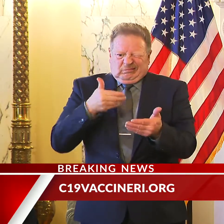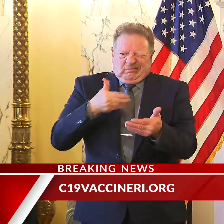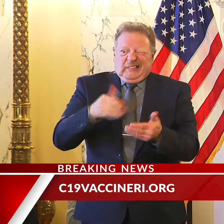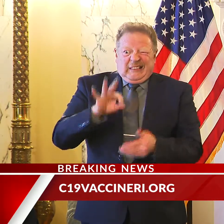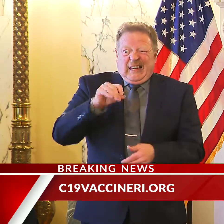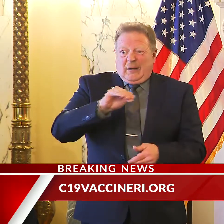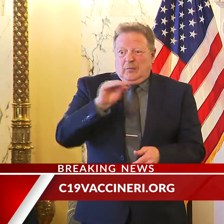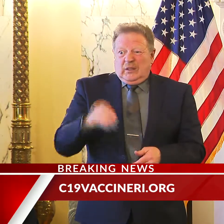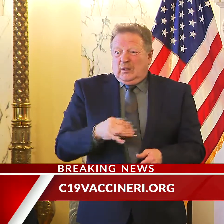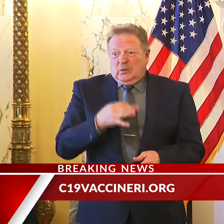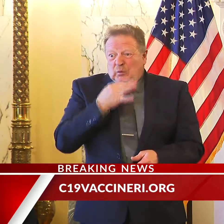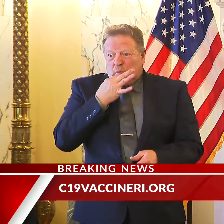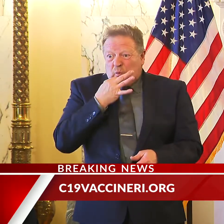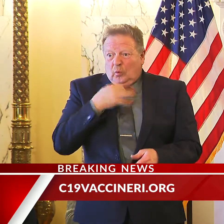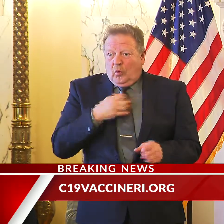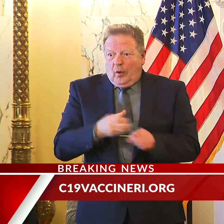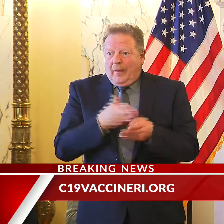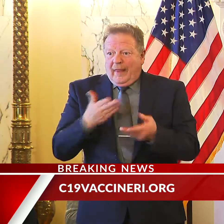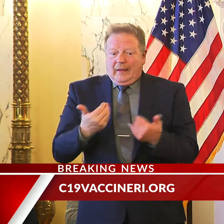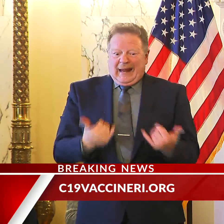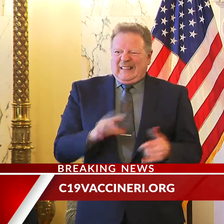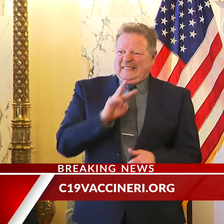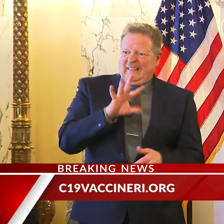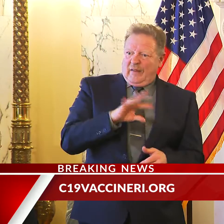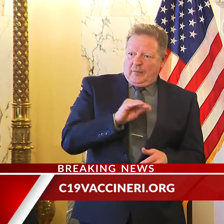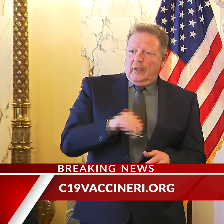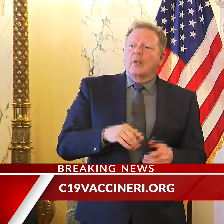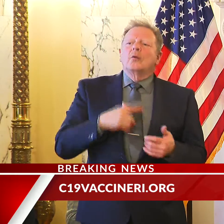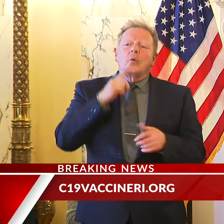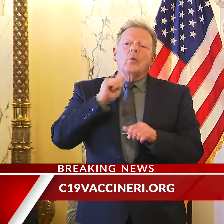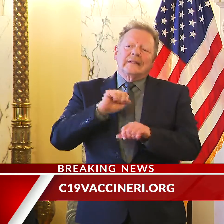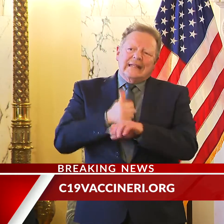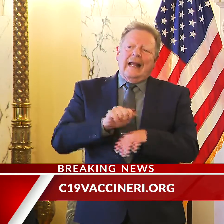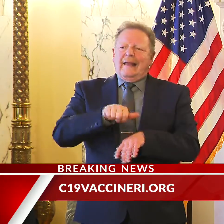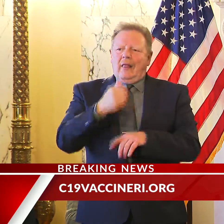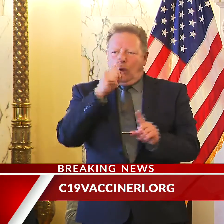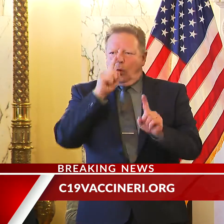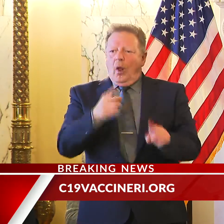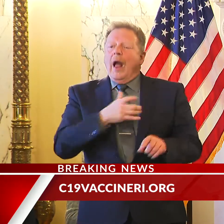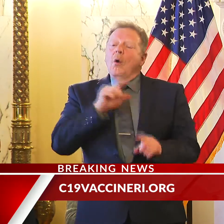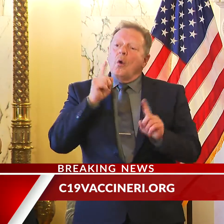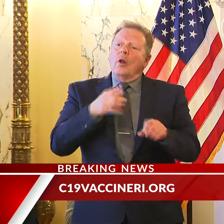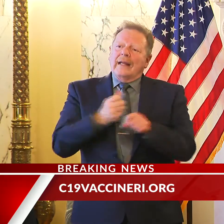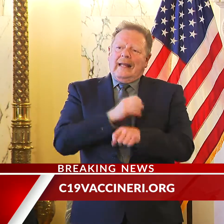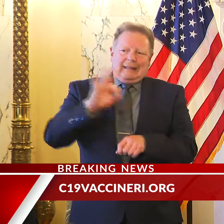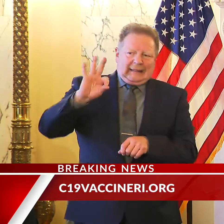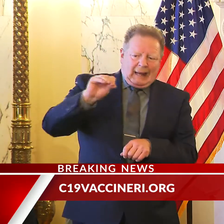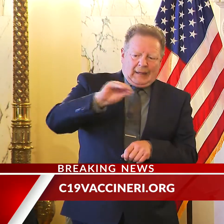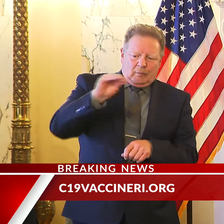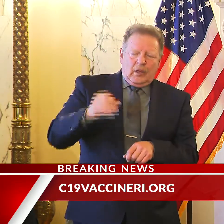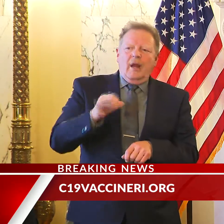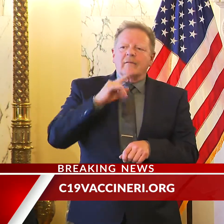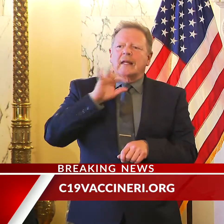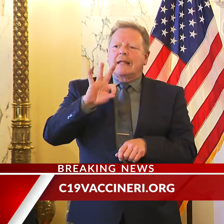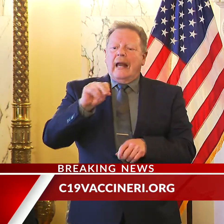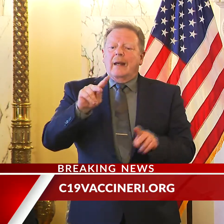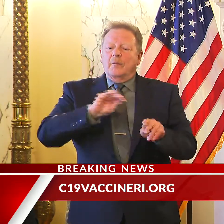ADULTS VACCINATED THE STATE AROUND ABOUT 97% WITH ONE SHOT WHERE APPROACHING 90% NOW COUPLE POINTS AWAY. I THINK WHAT WE'RE GOING TO TRY TO DO